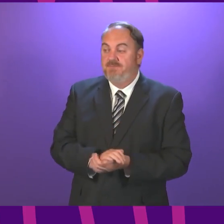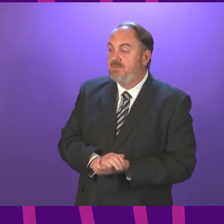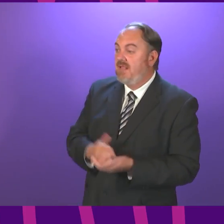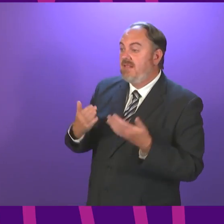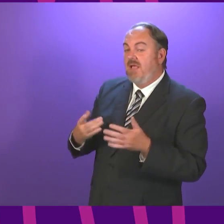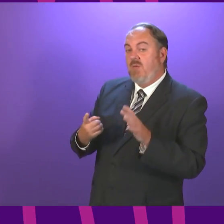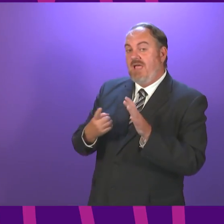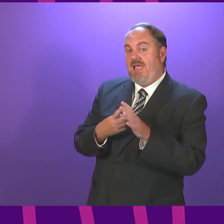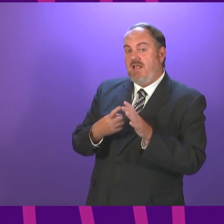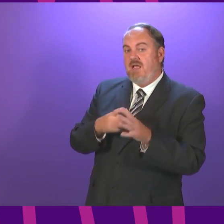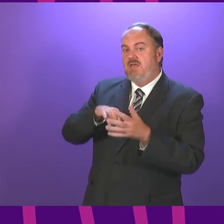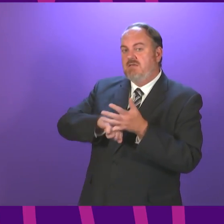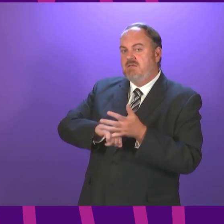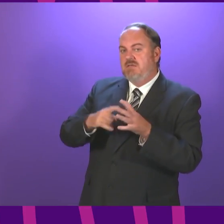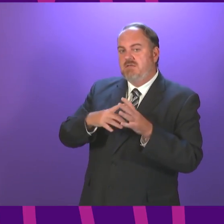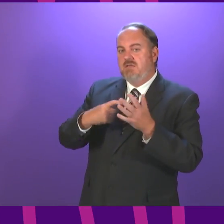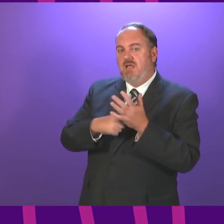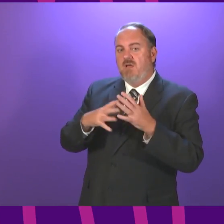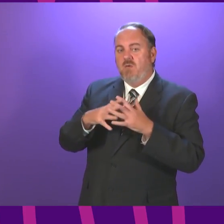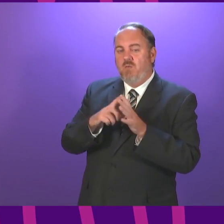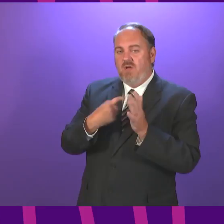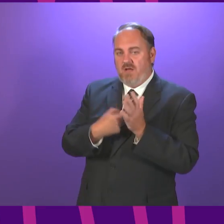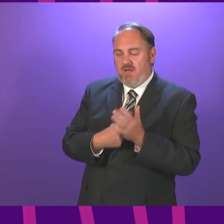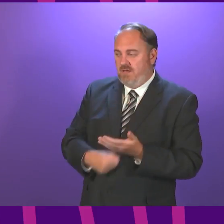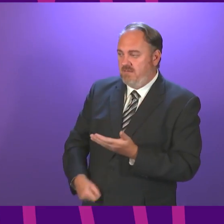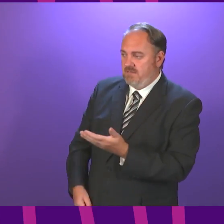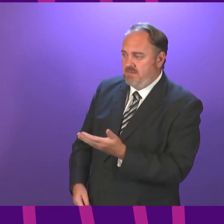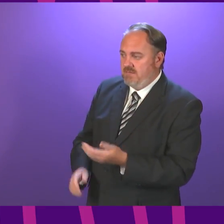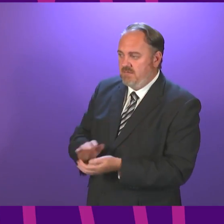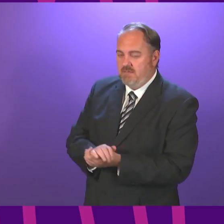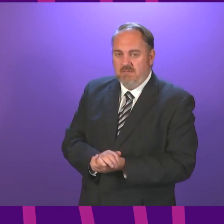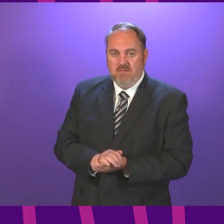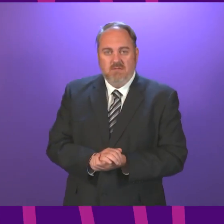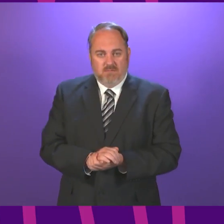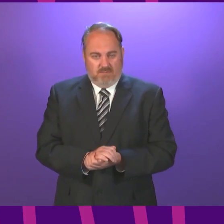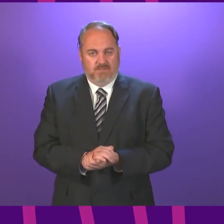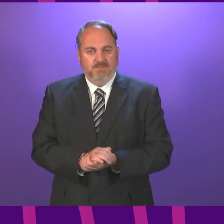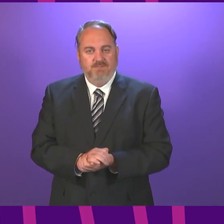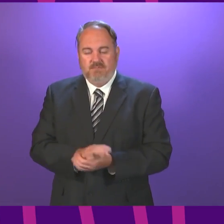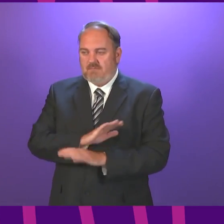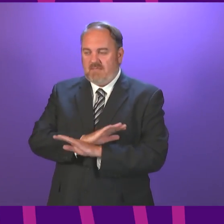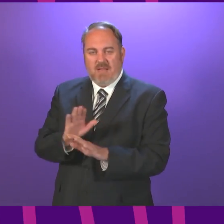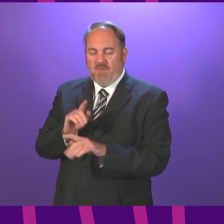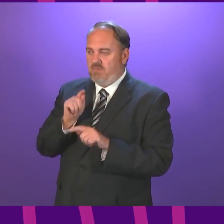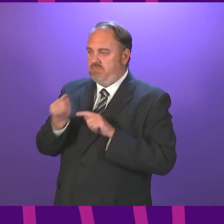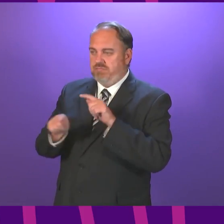This is no reflection on the minister, but I am extremely disappointed that today’s